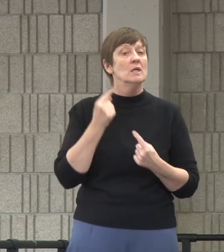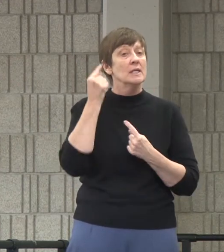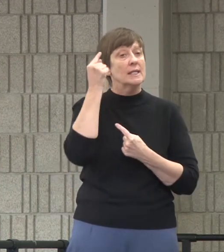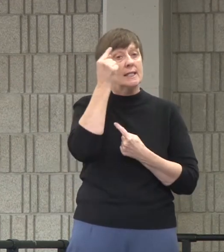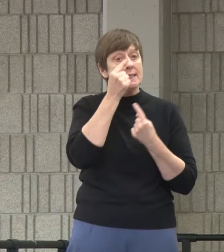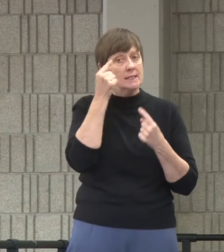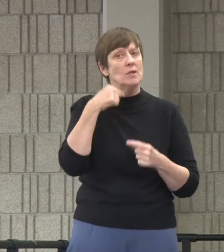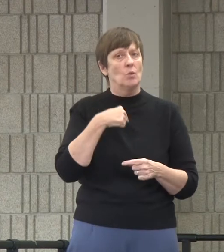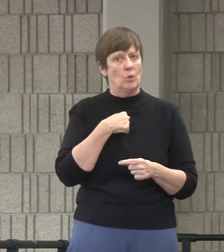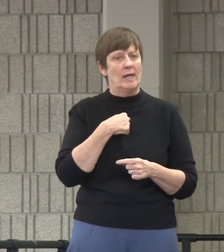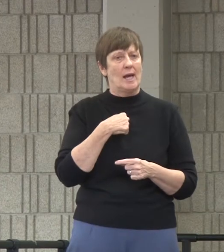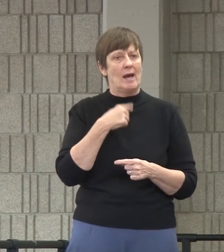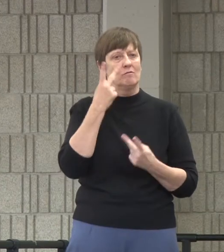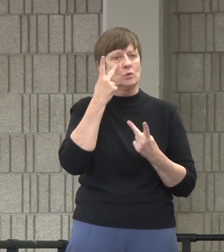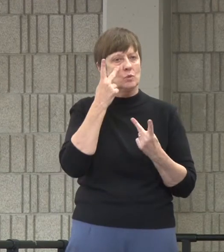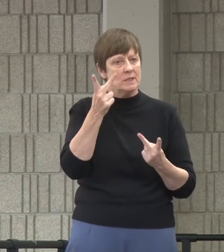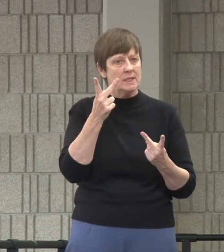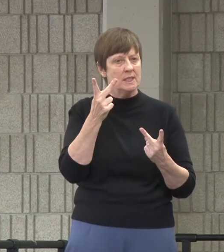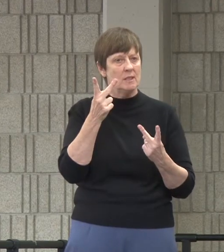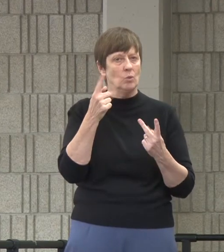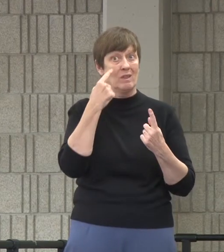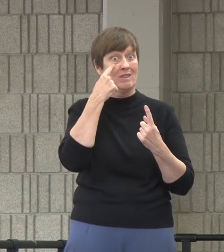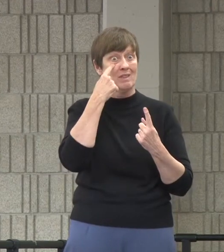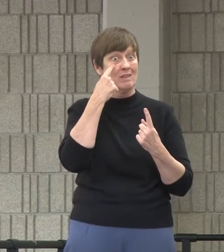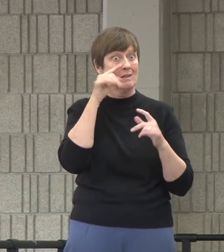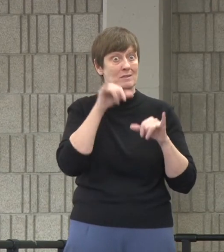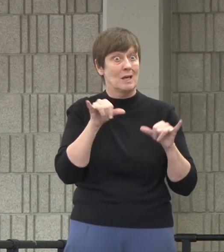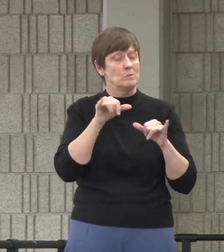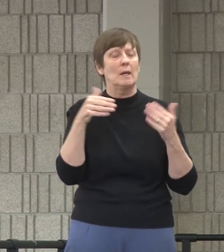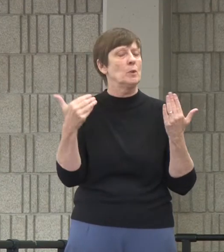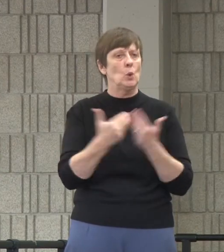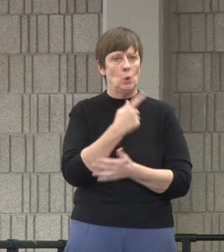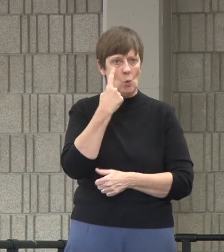to see with new eyes. Listen with new ears.